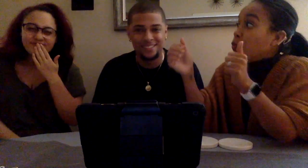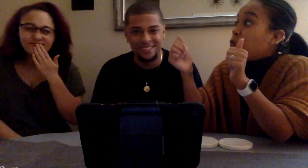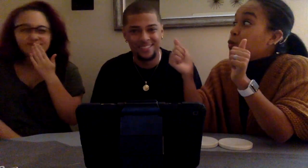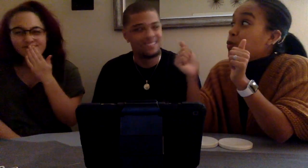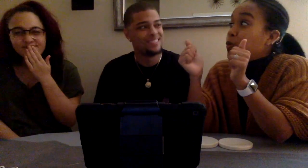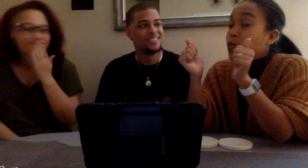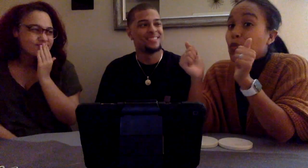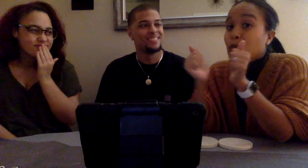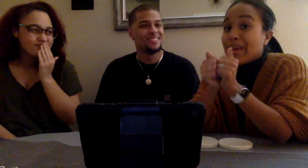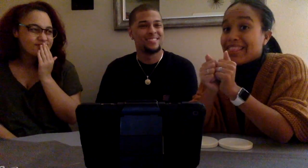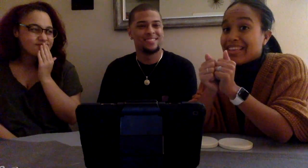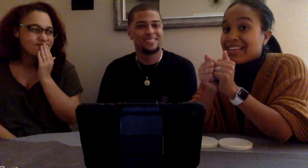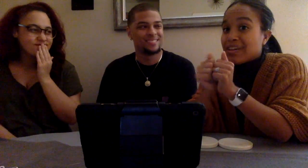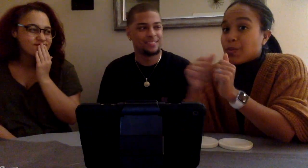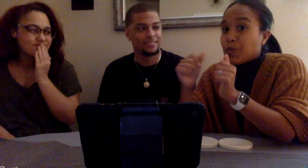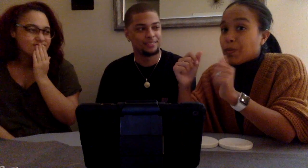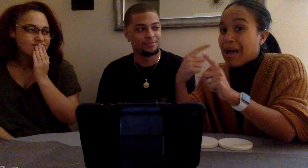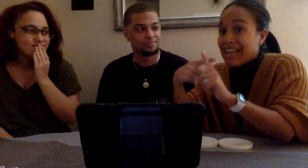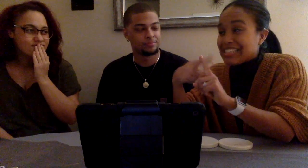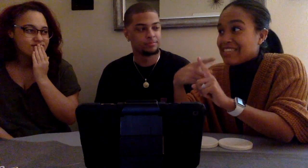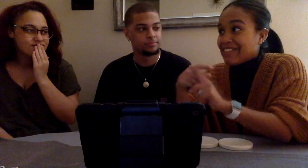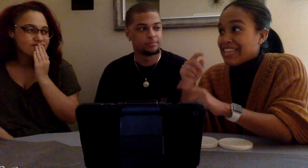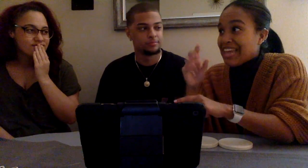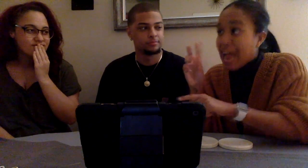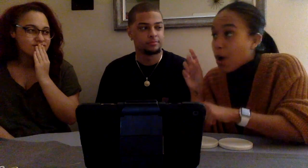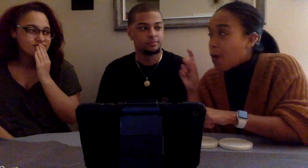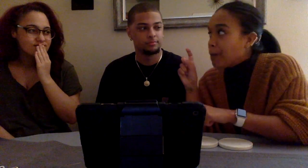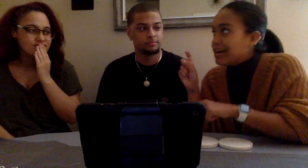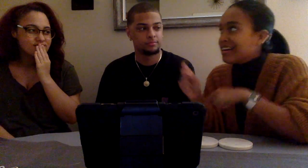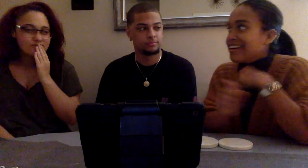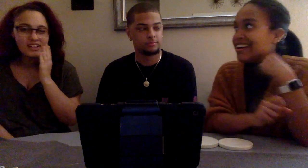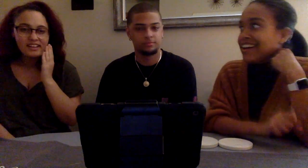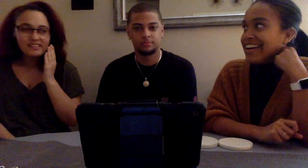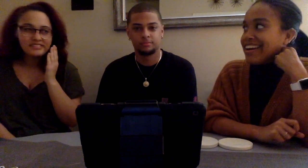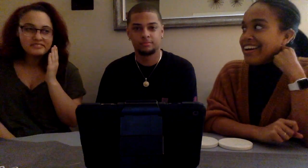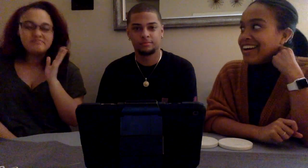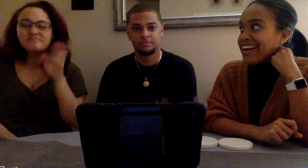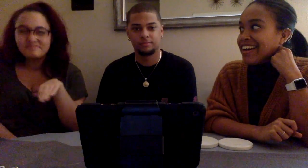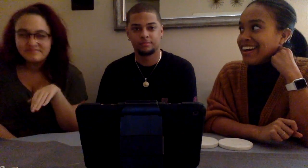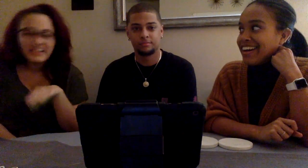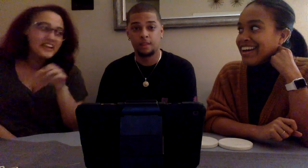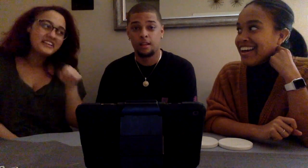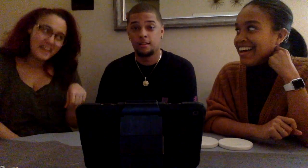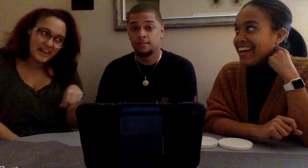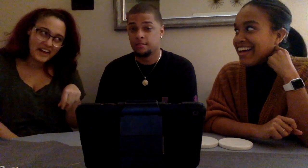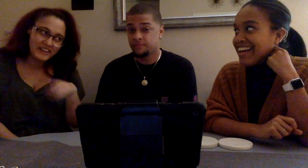Vicky: With positivity, I hope?? Daisy: Mhmm yeahhh *sarcasm*